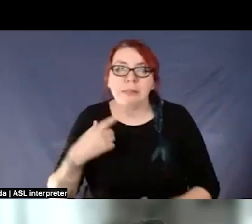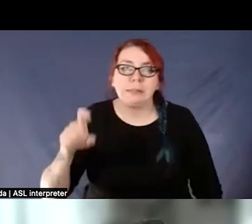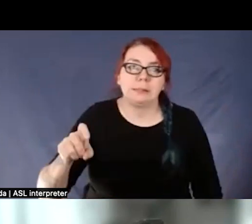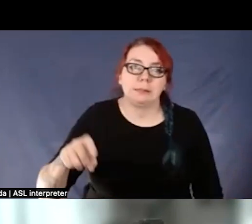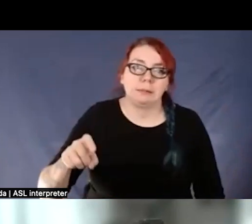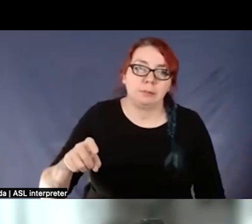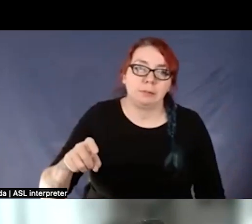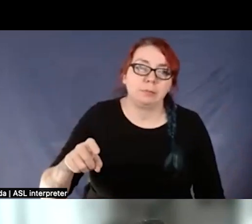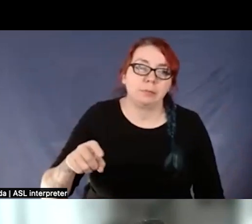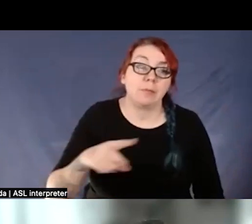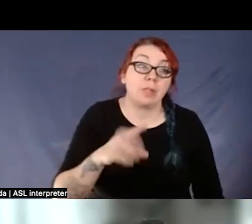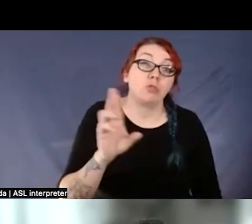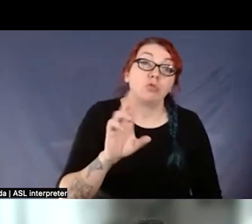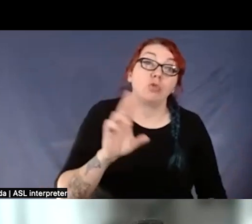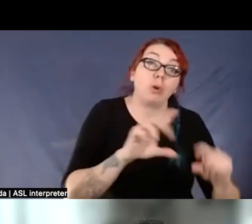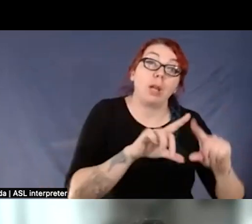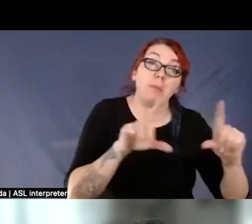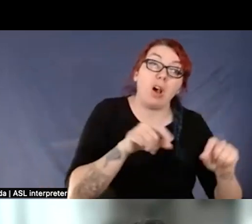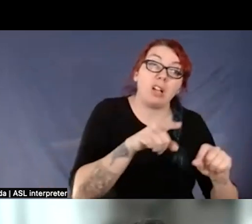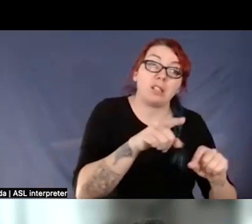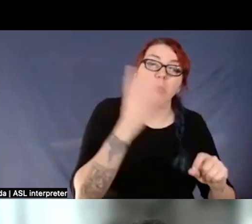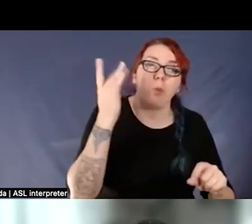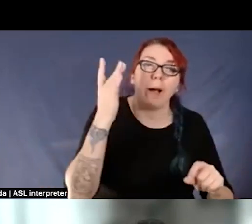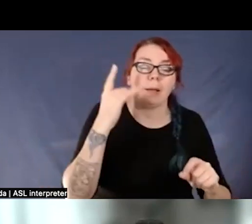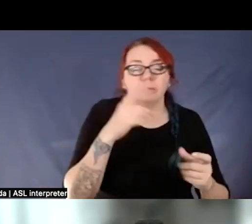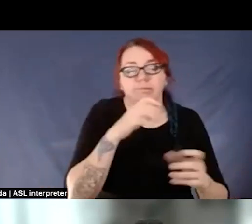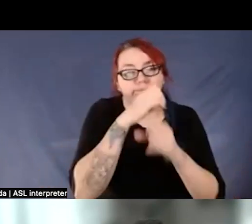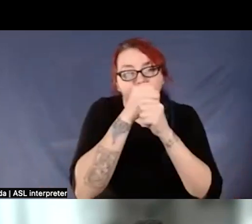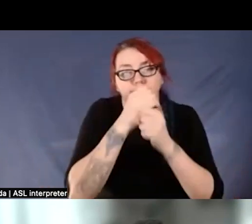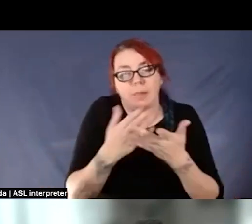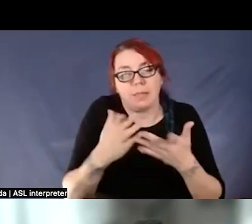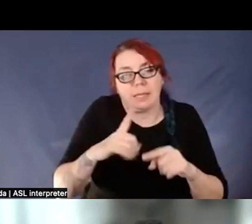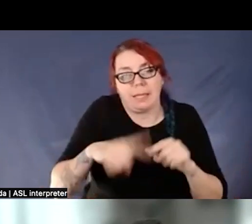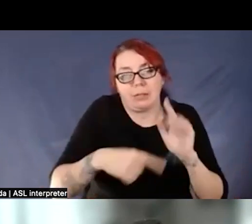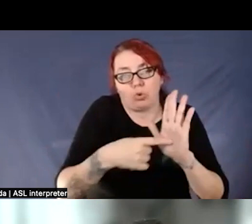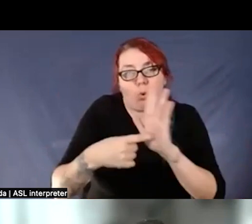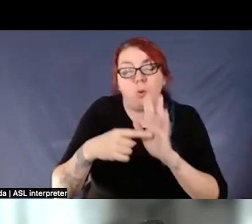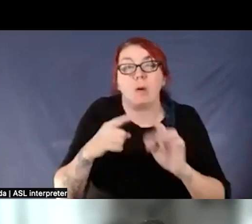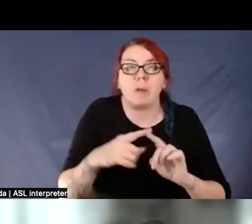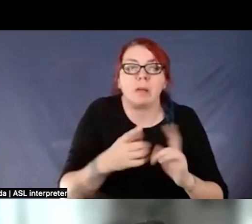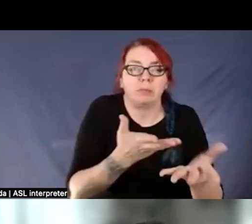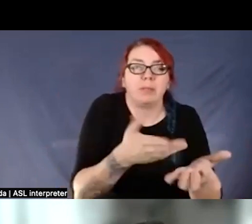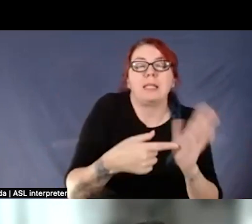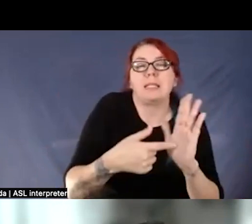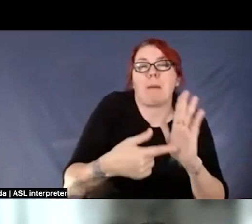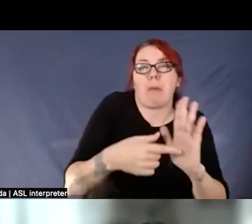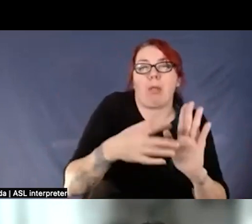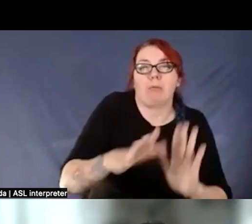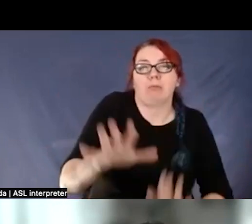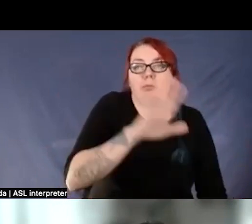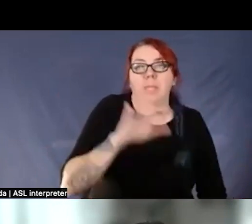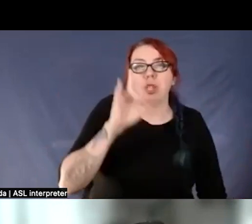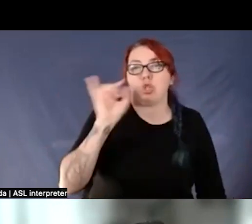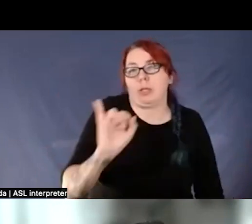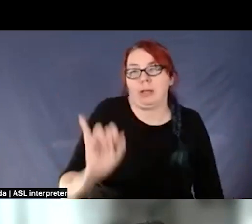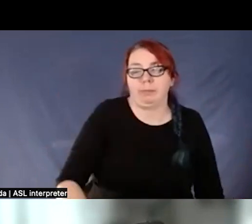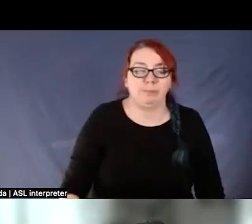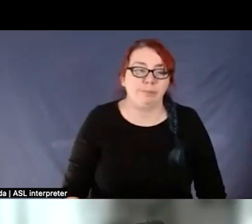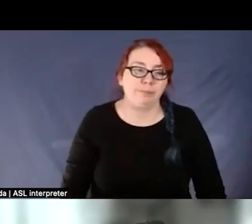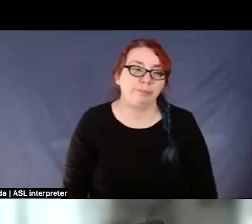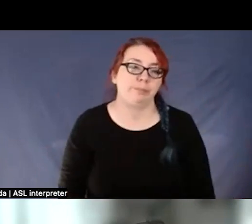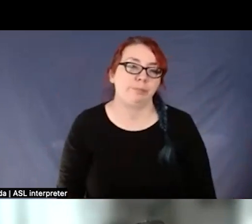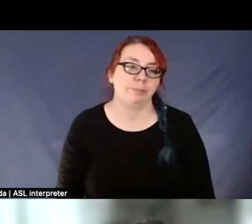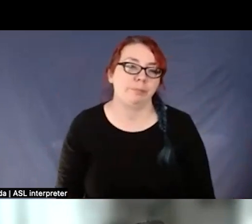just things that I couldn't show, but this is just an example of, of how it will look using Windows.